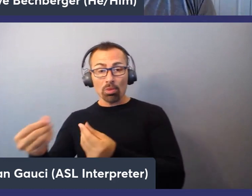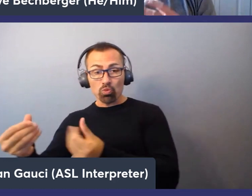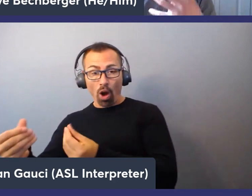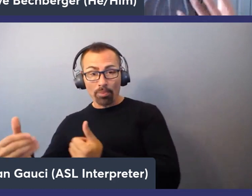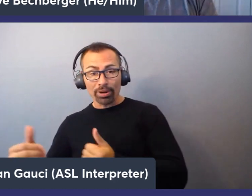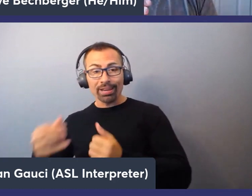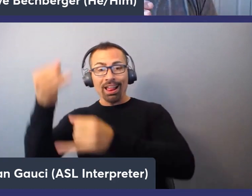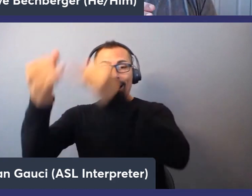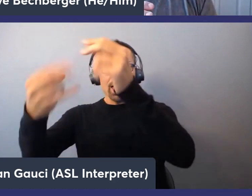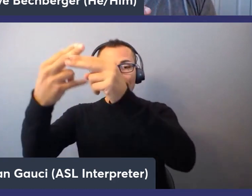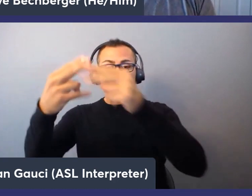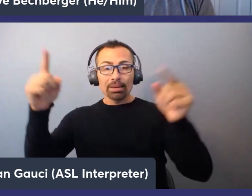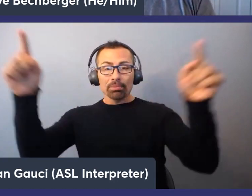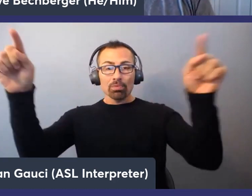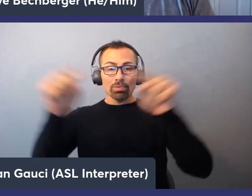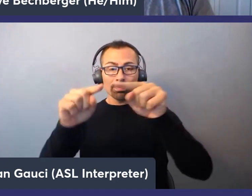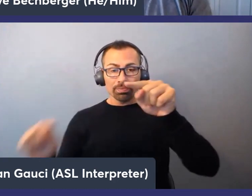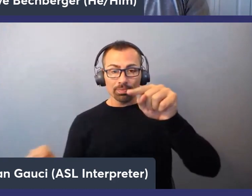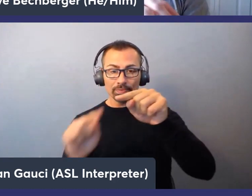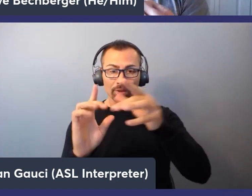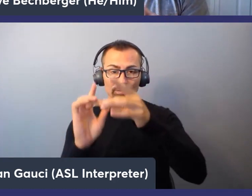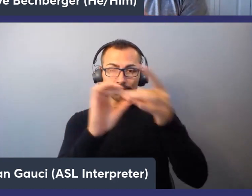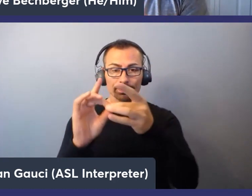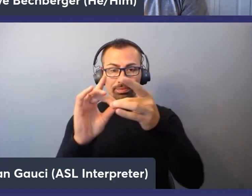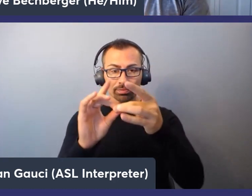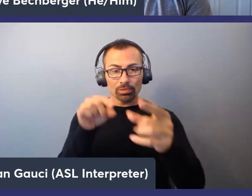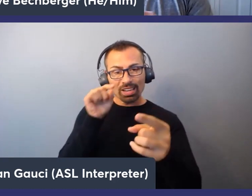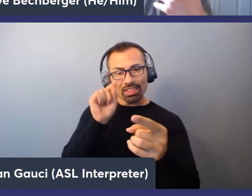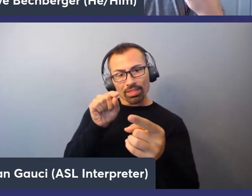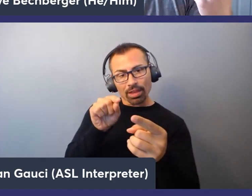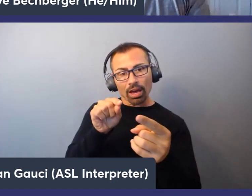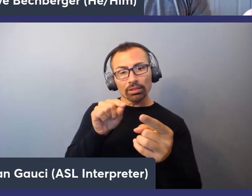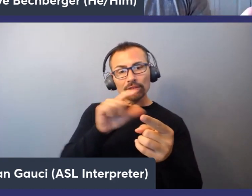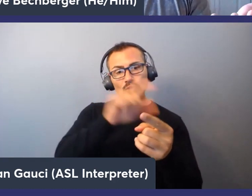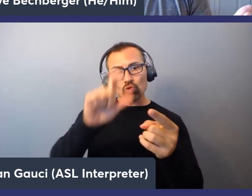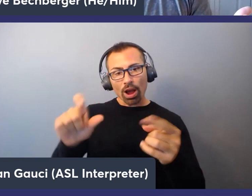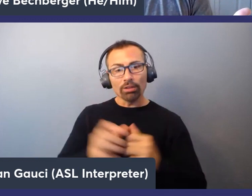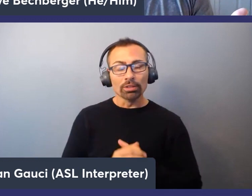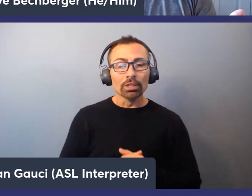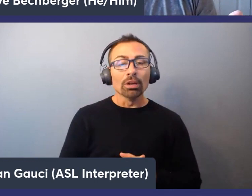On top of those, we've supported for the RDF data model. There's a W3C standard query language out there